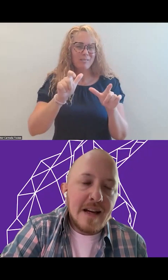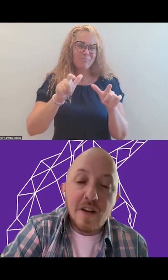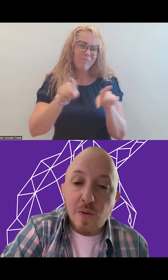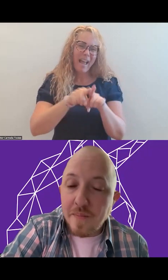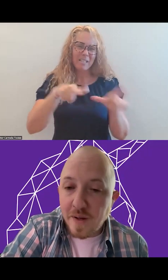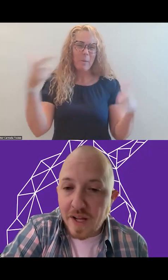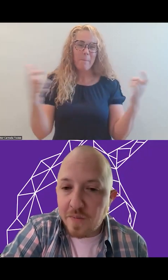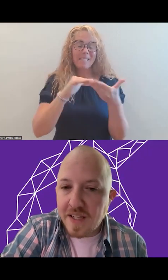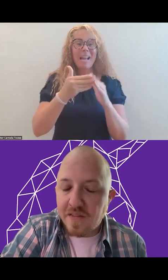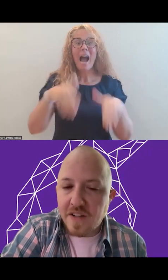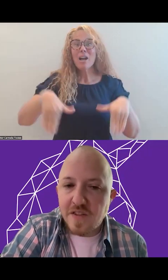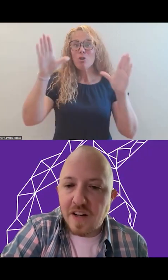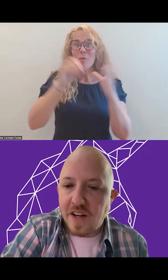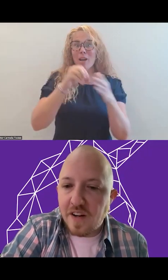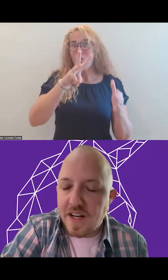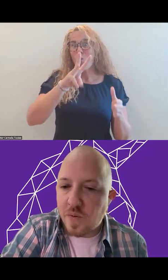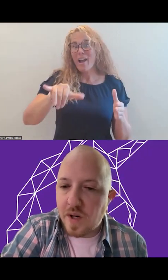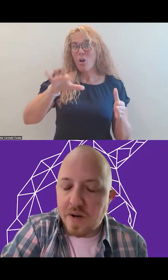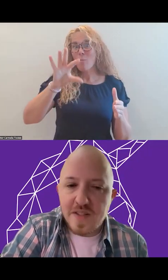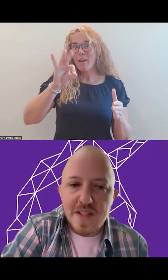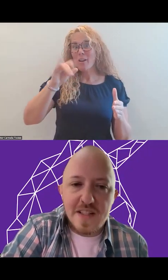I GREW UP IN WYOMING IN FOSTER CARE AND SURVIVED NOT GREAT THINGS AS A QUEER PERSON AND